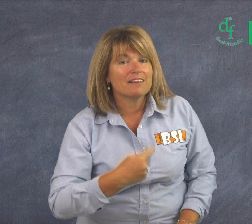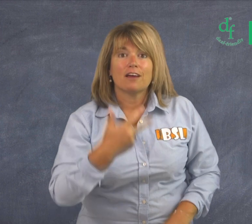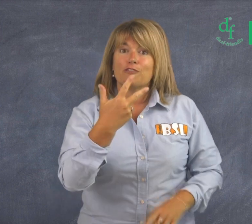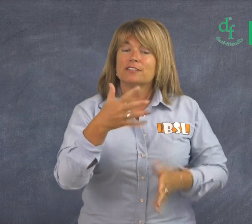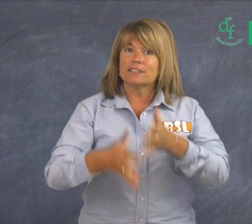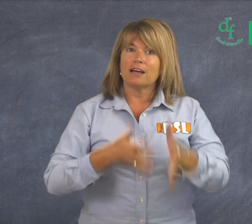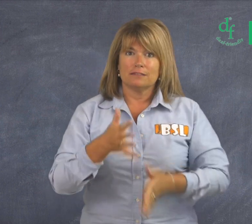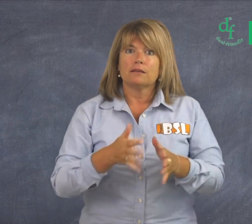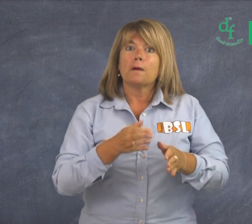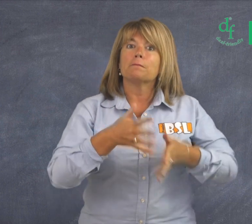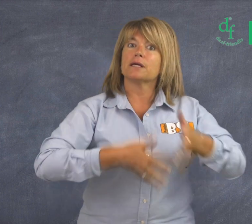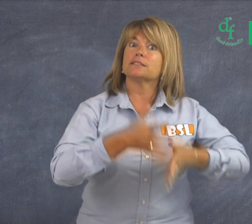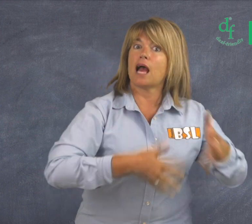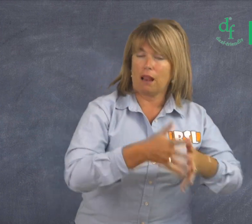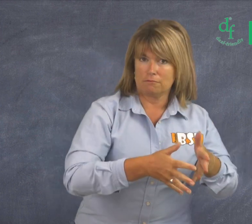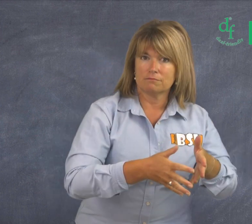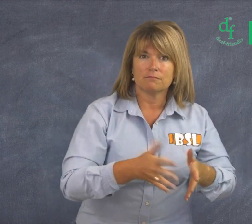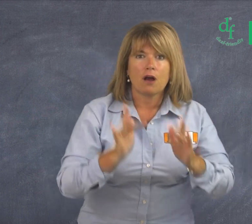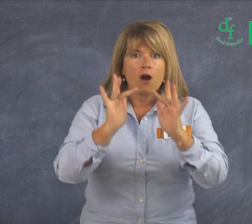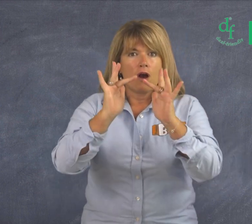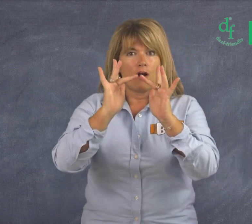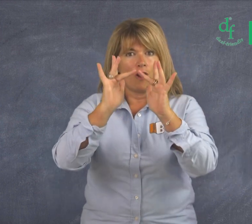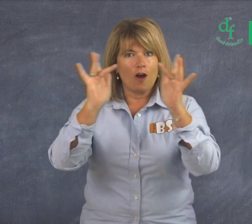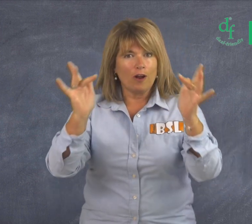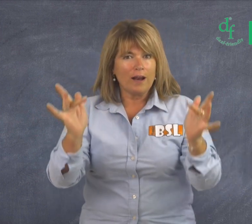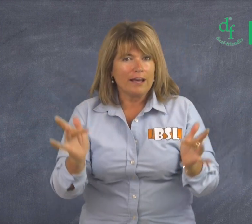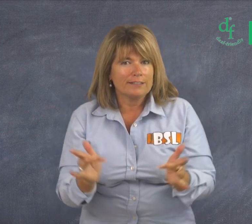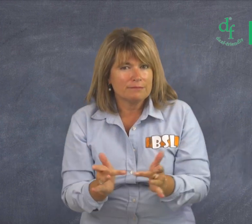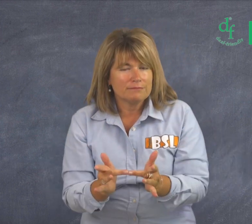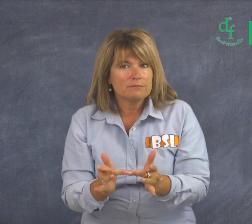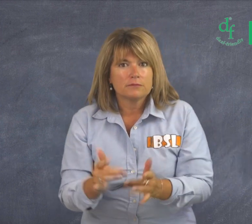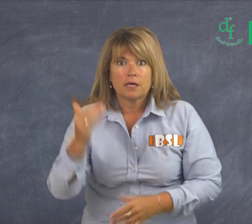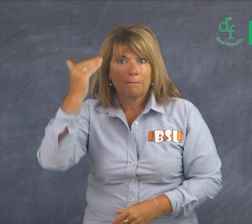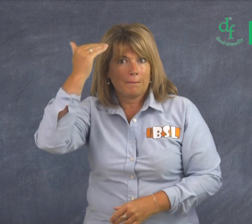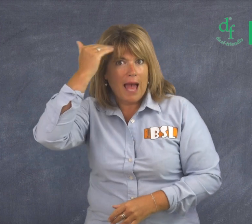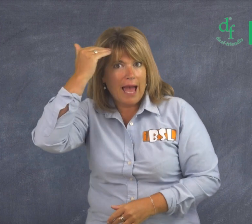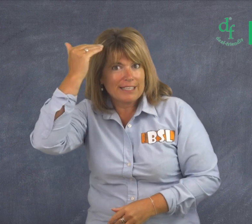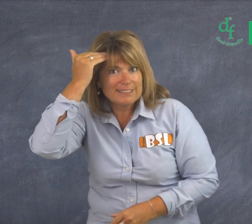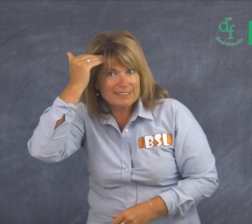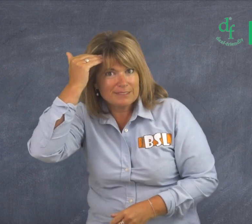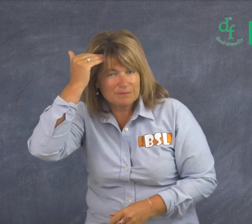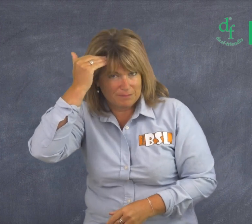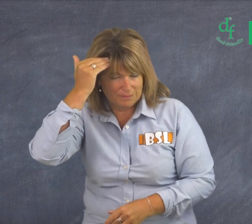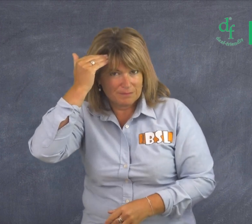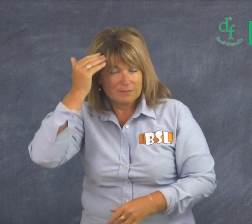The 3 signs BSL Online Mind